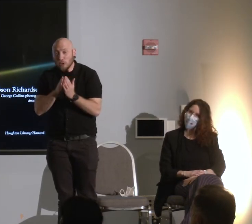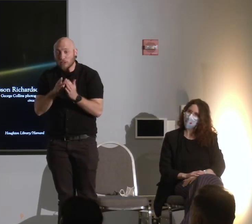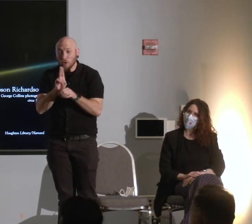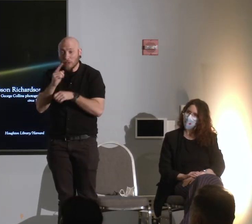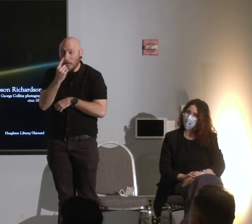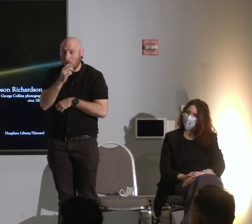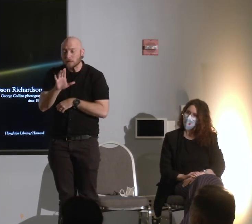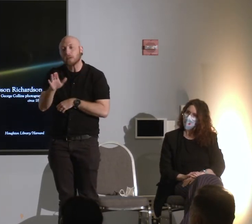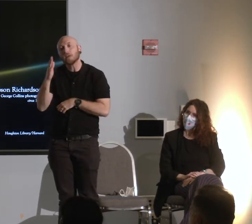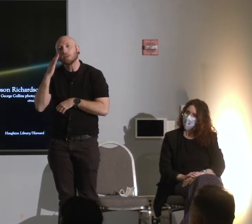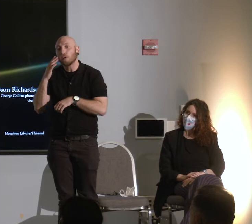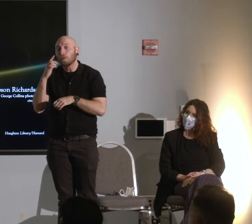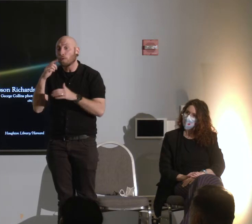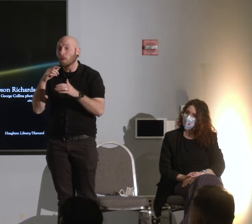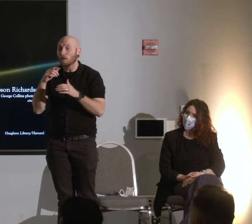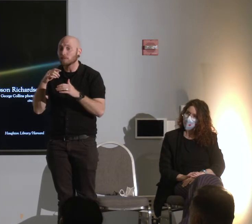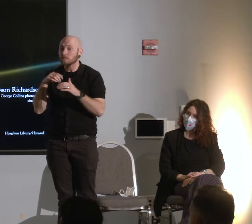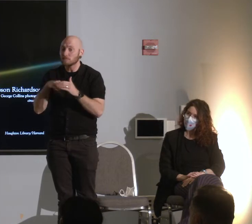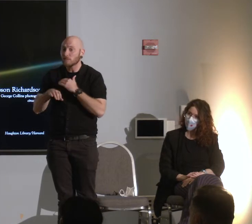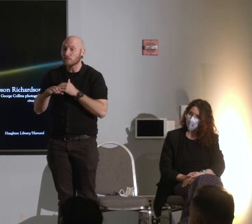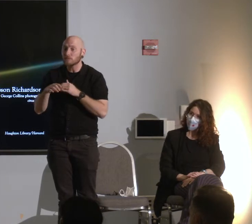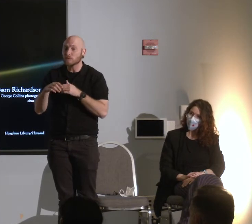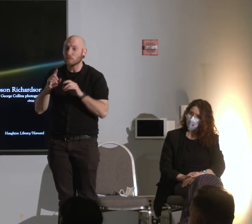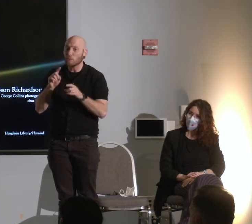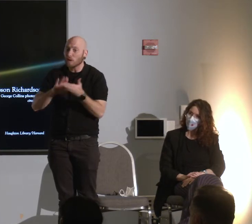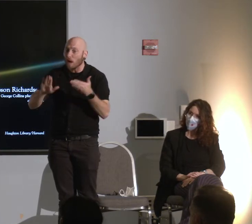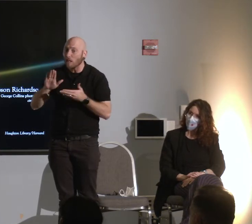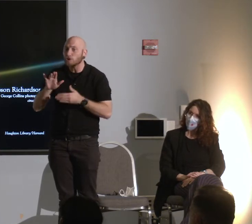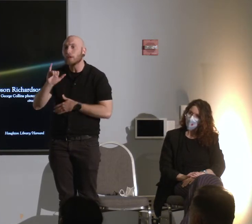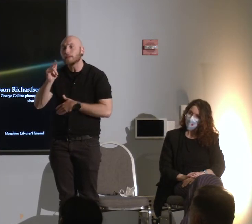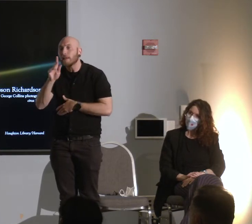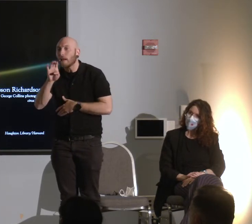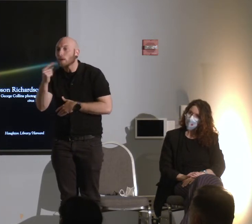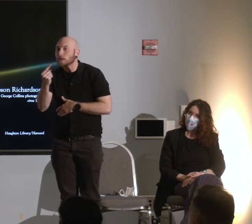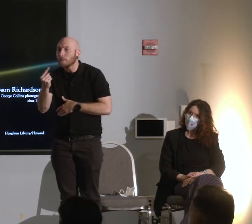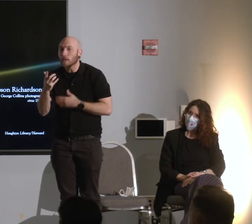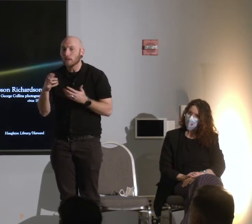what one had to do to get into Yale, as any good Connecticut Yankee would want to do in the early 19th century.